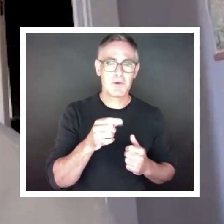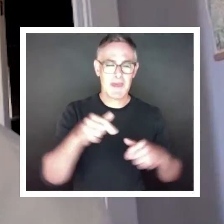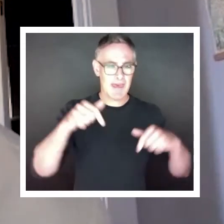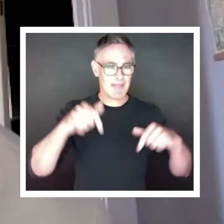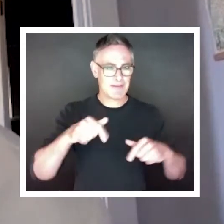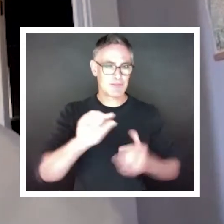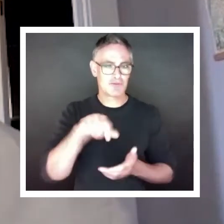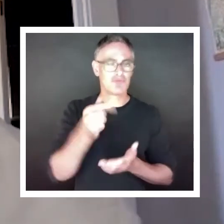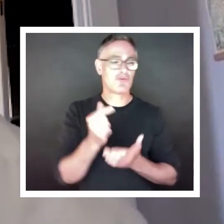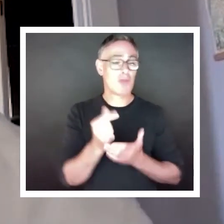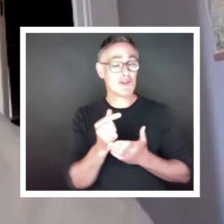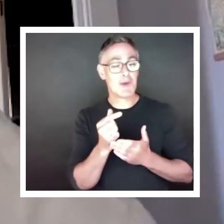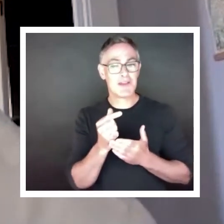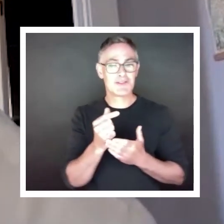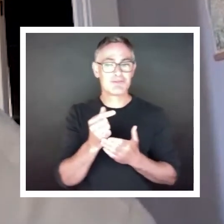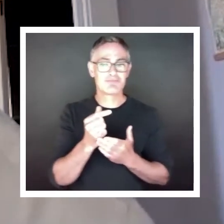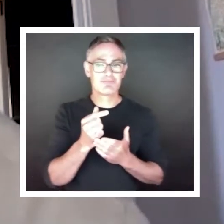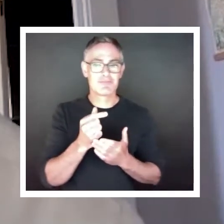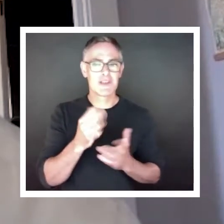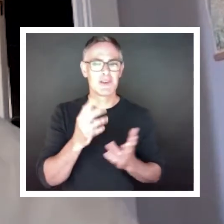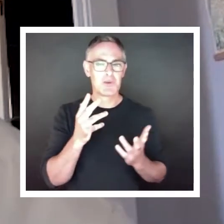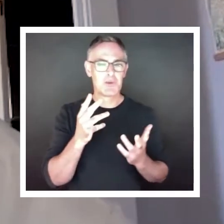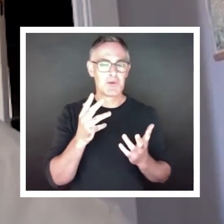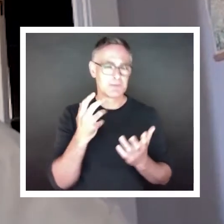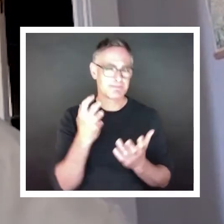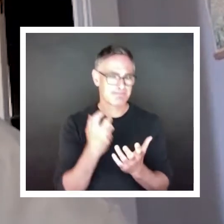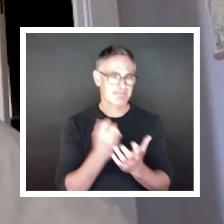And it so great all that we've accomplished.